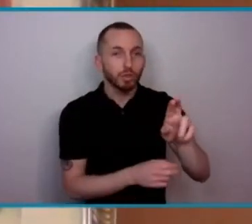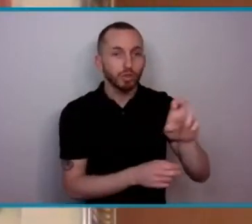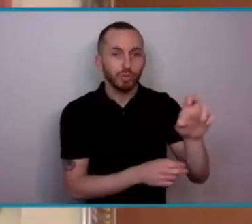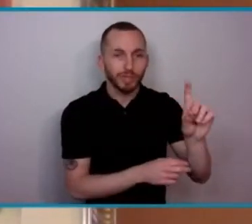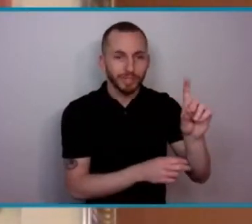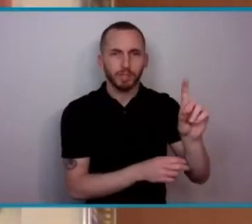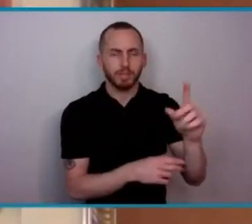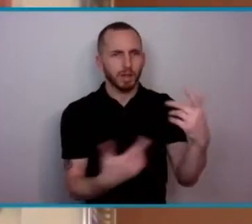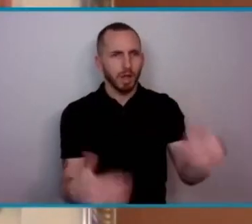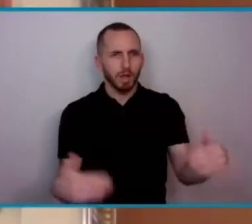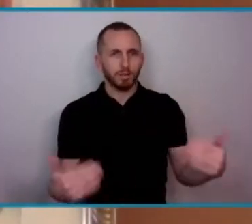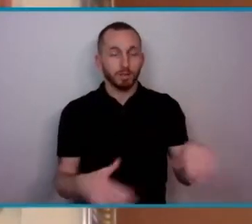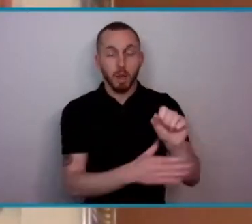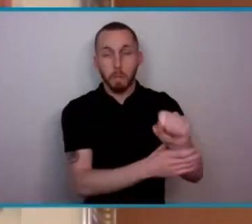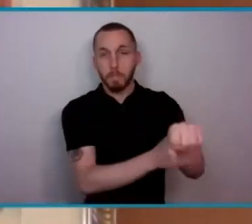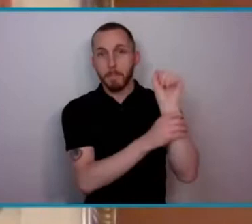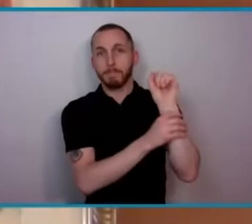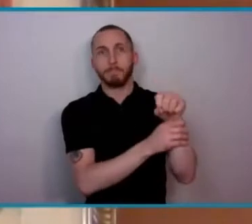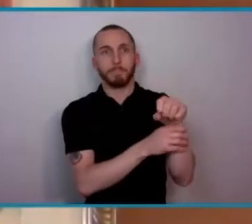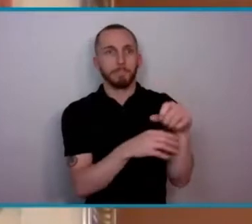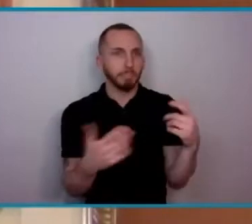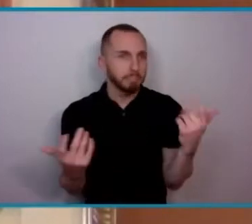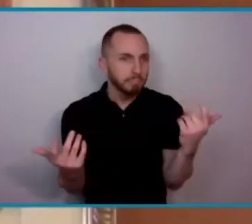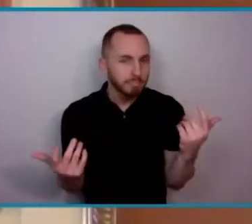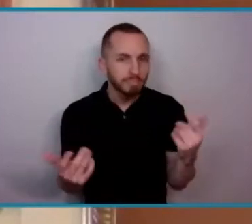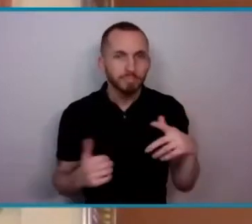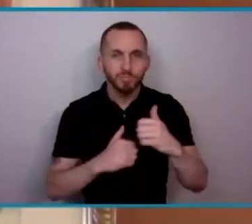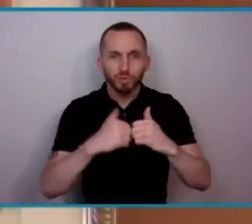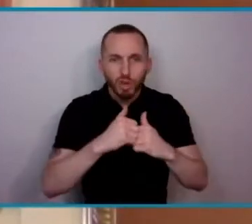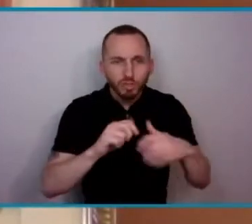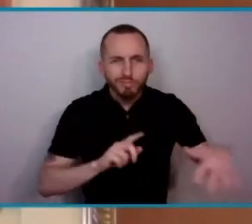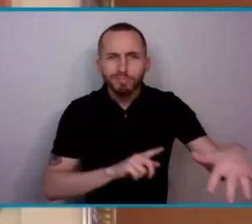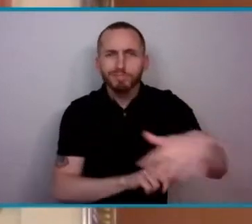I was blown away by the infrastructure, by the amazing work they were doing, that the